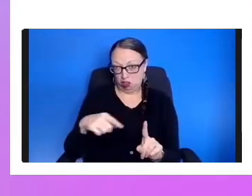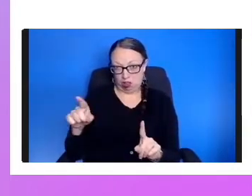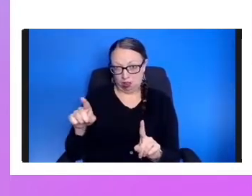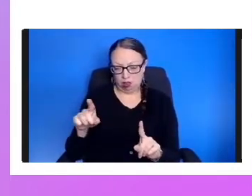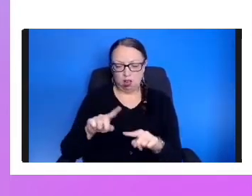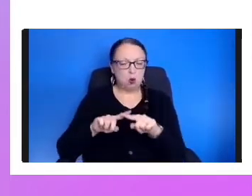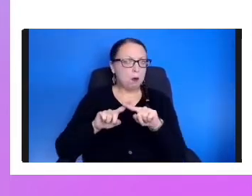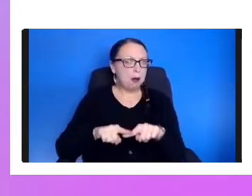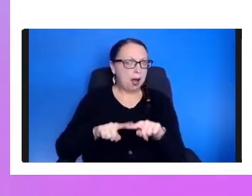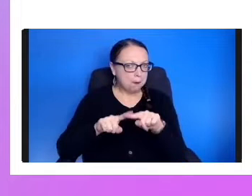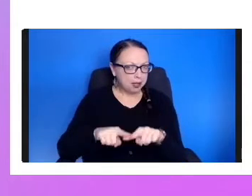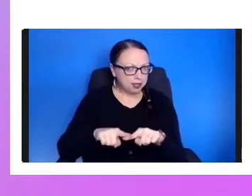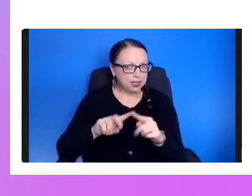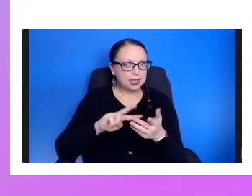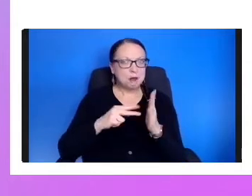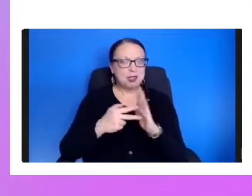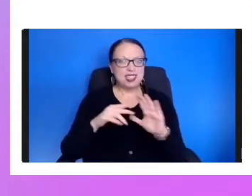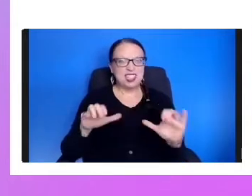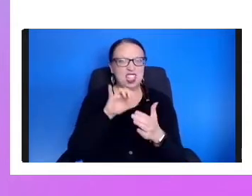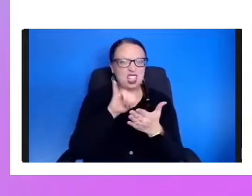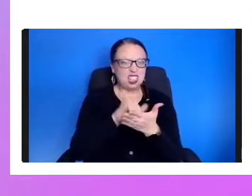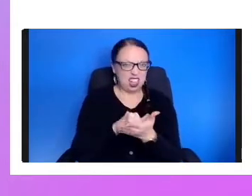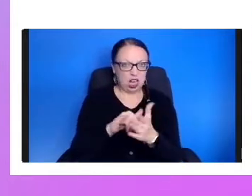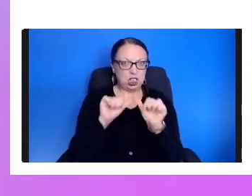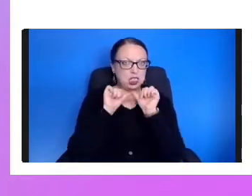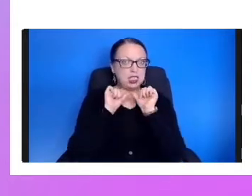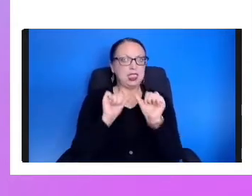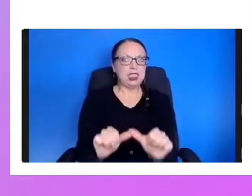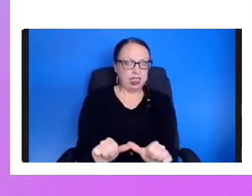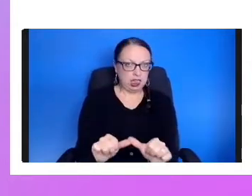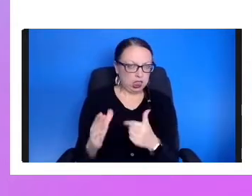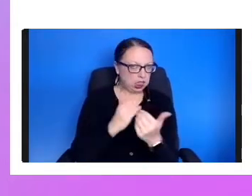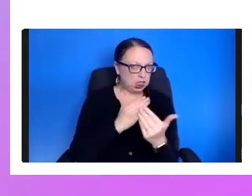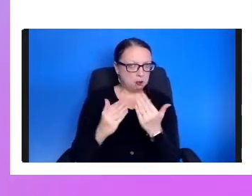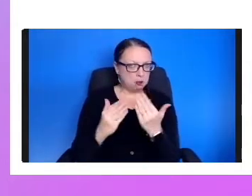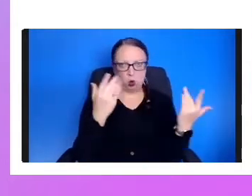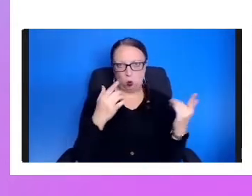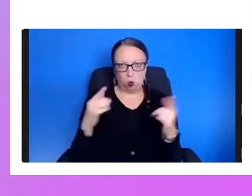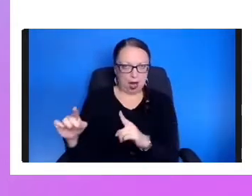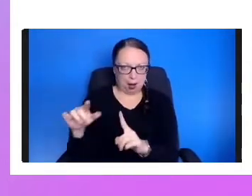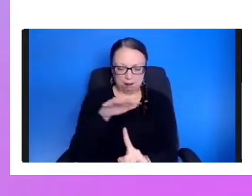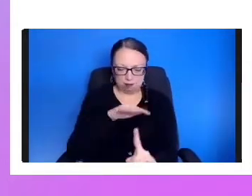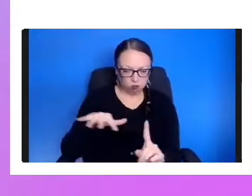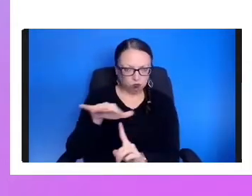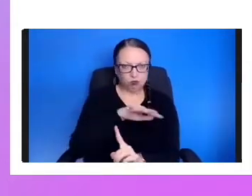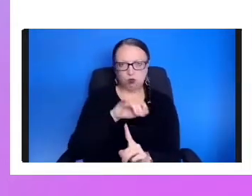that across a very wide range of conditions and a very consistently within the context of the user.